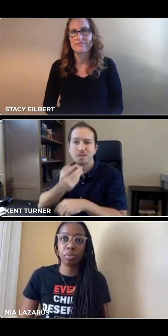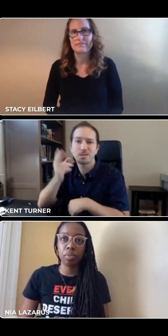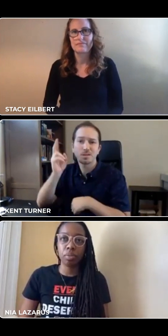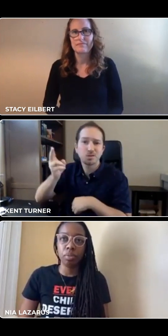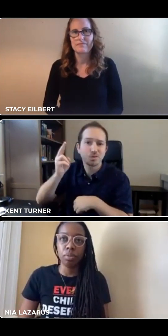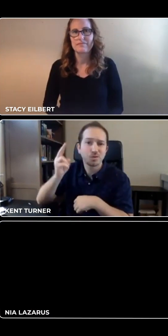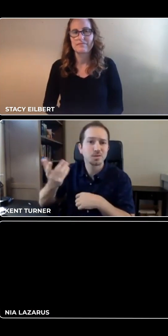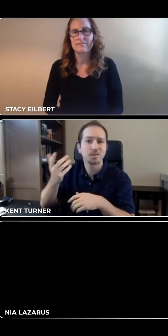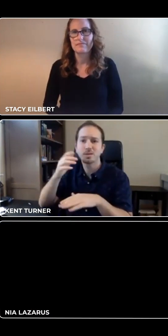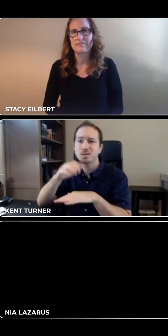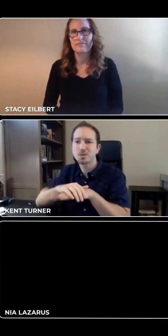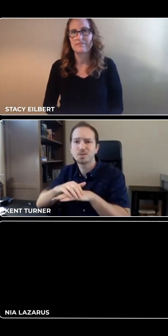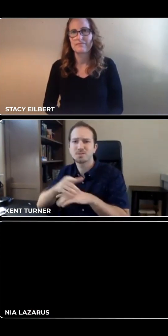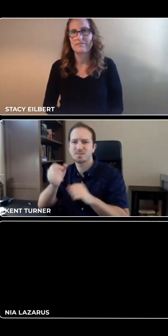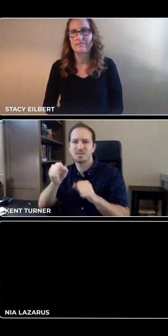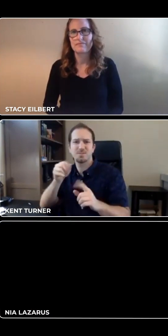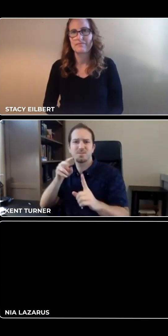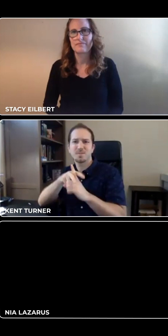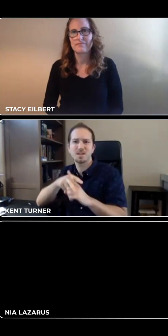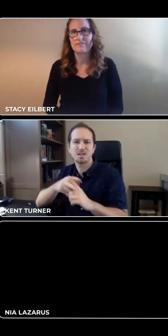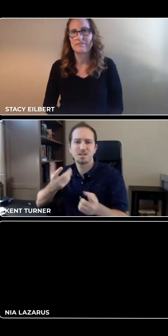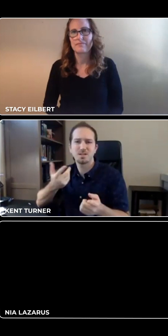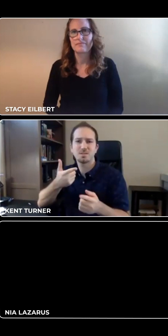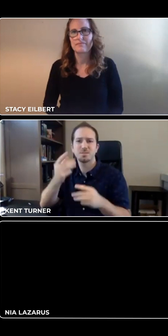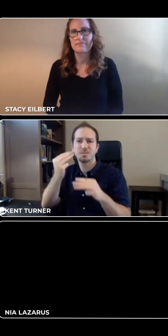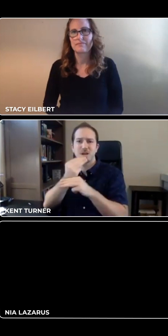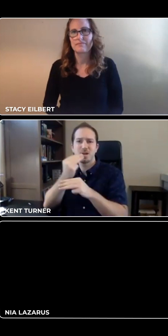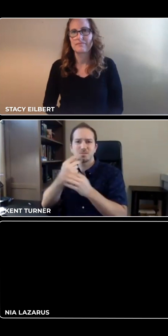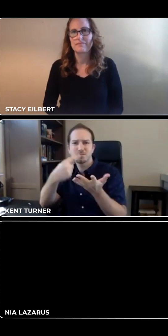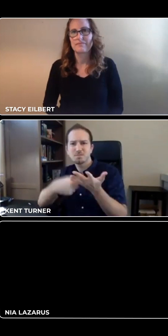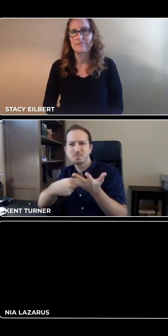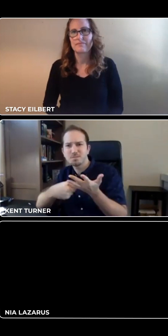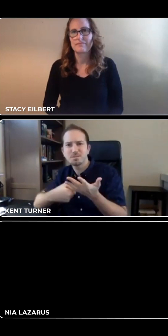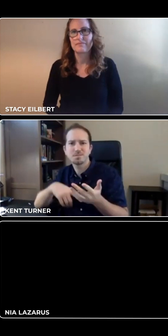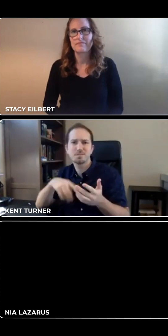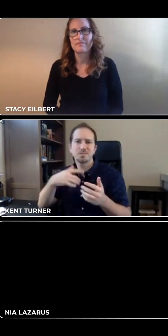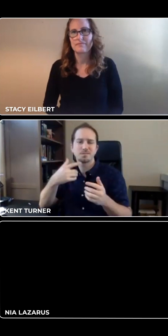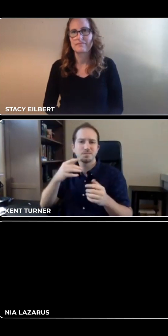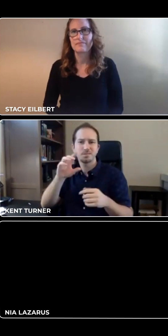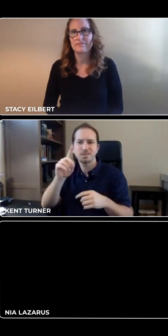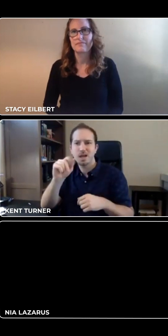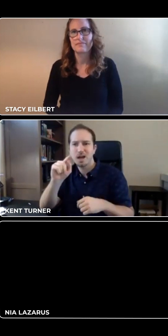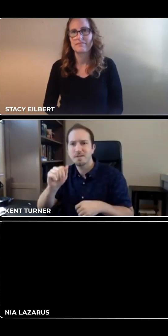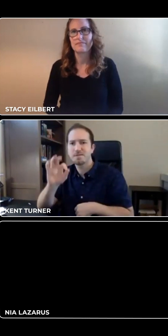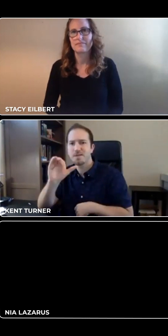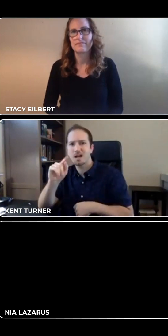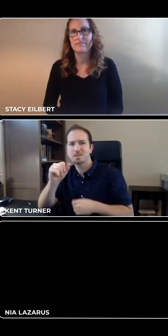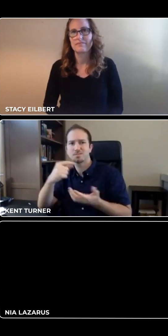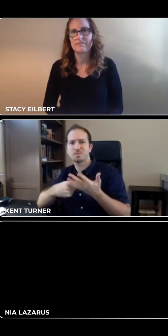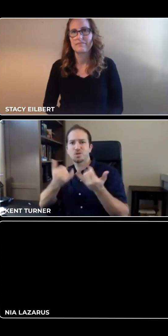And then you could also work in history, math, any content that can be applied to our life